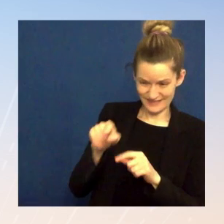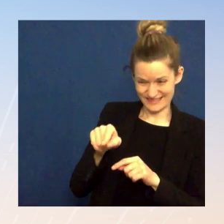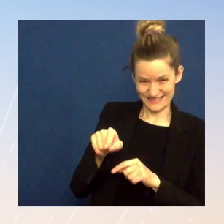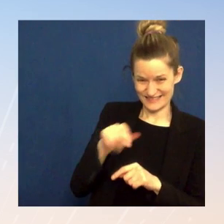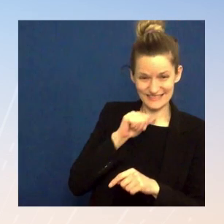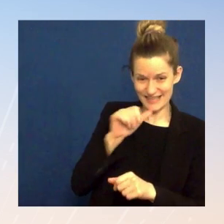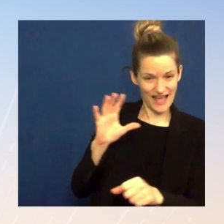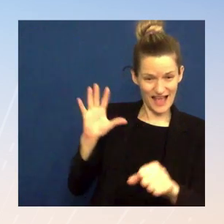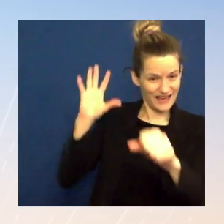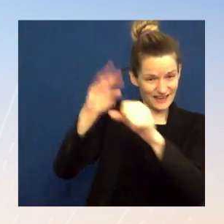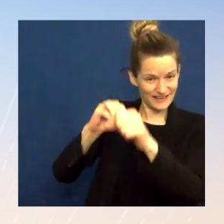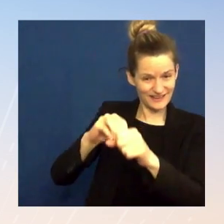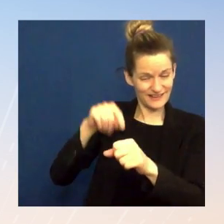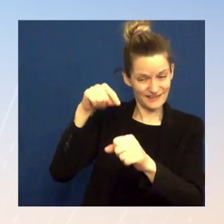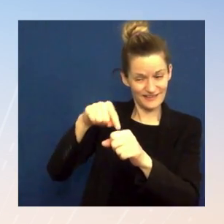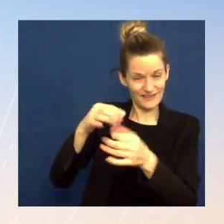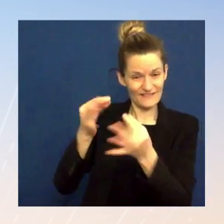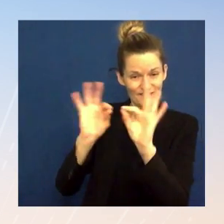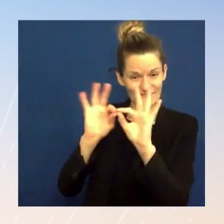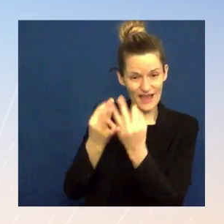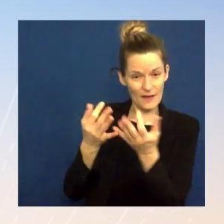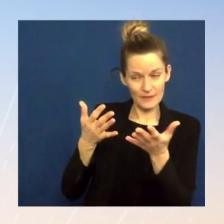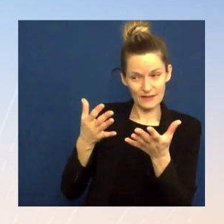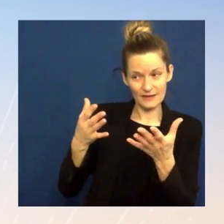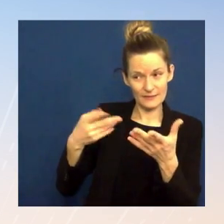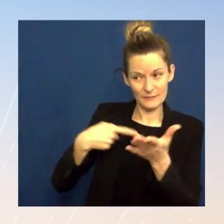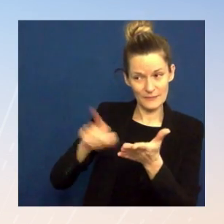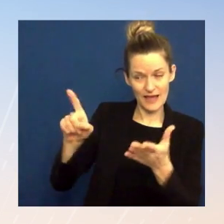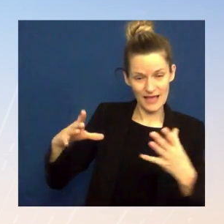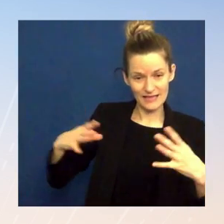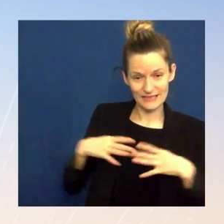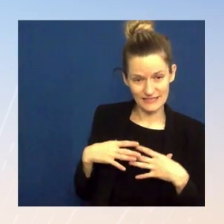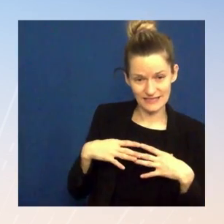because he thinks it is long outdated, that this is something that is --